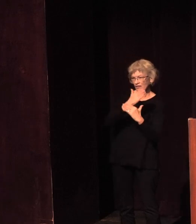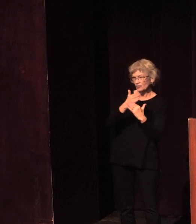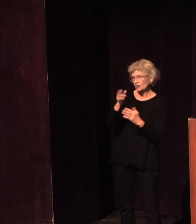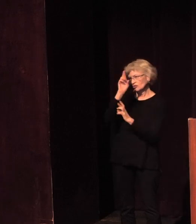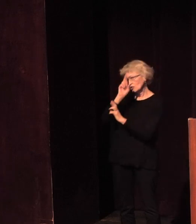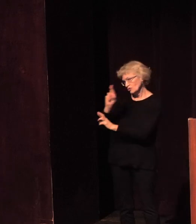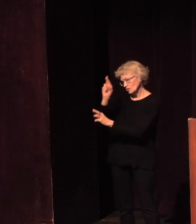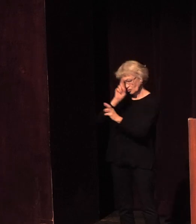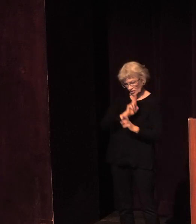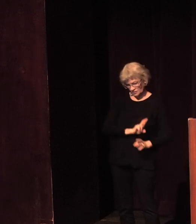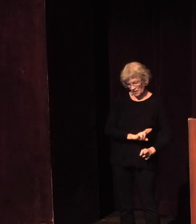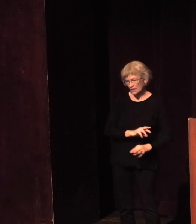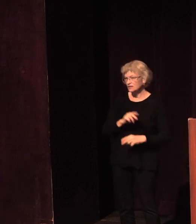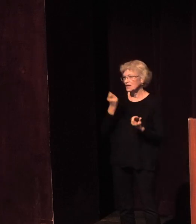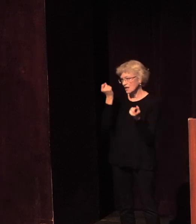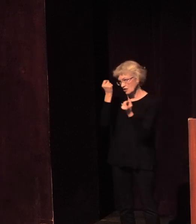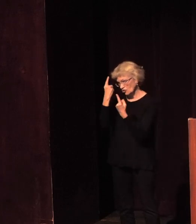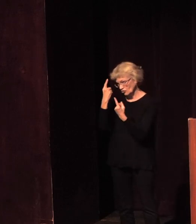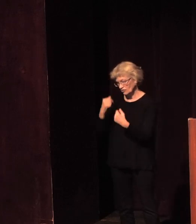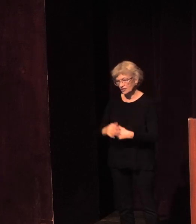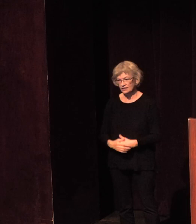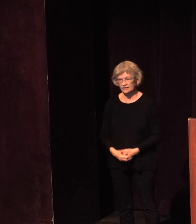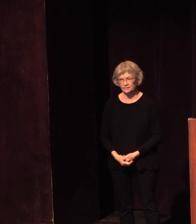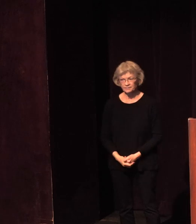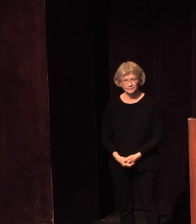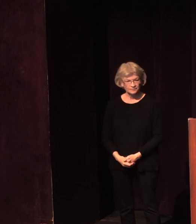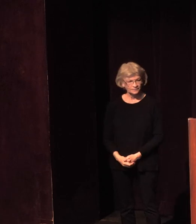look forward to strengthening our ties as we continue our relationship of